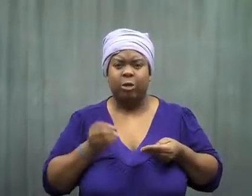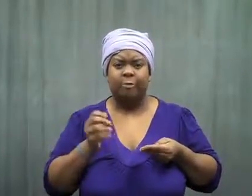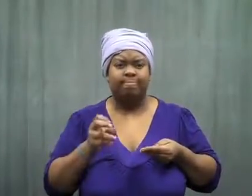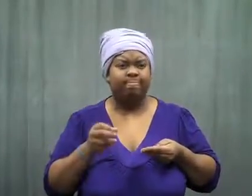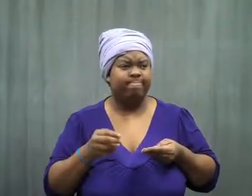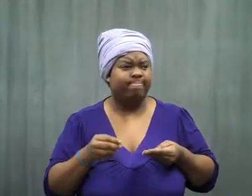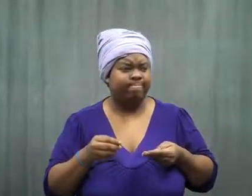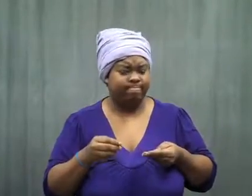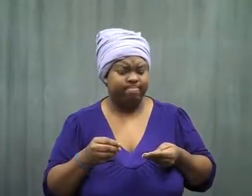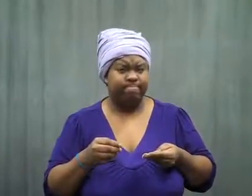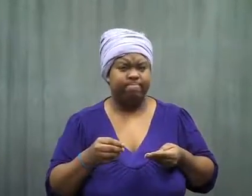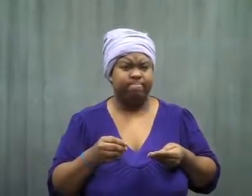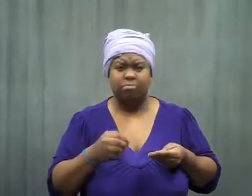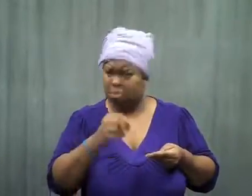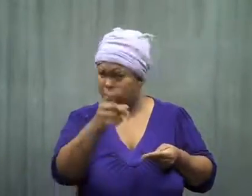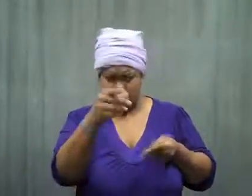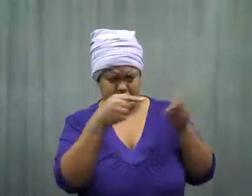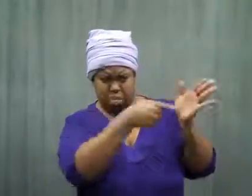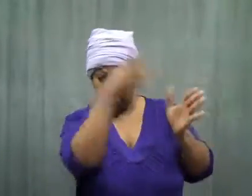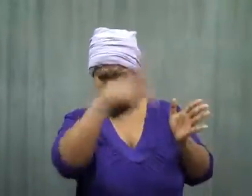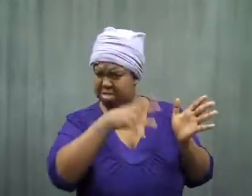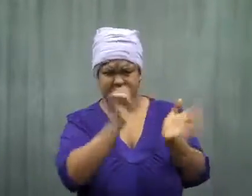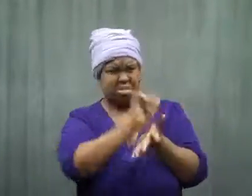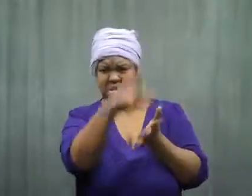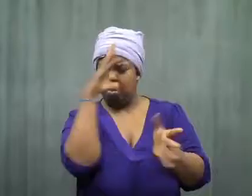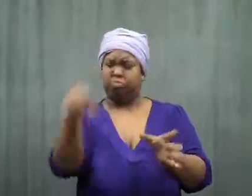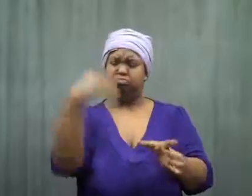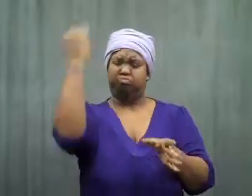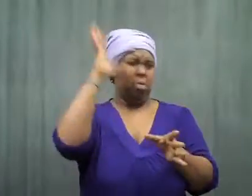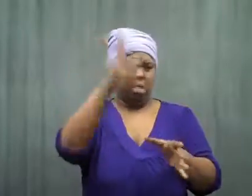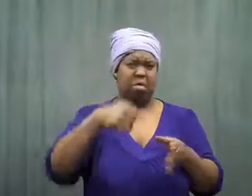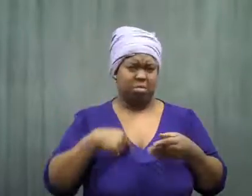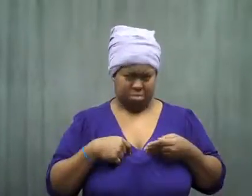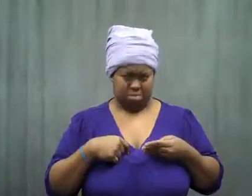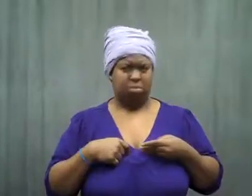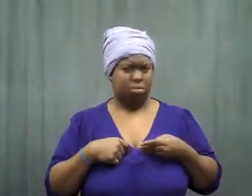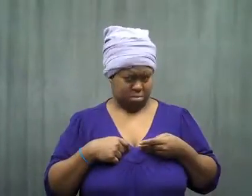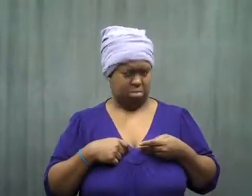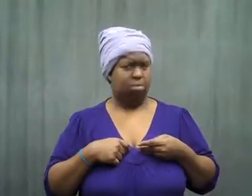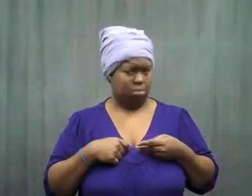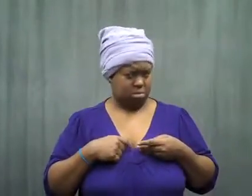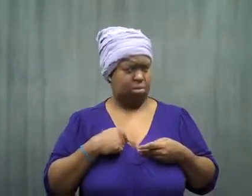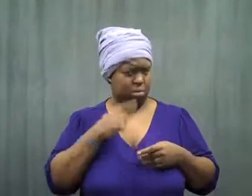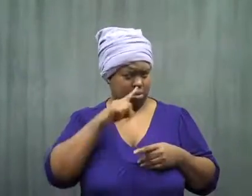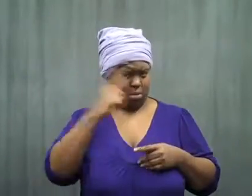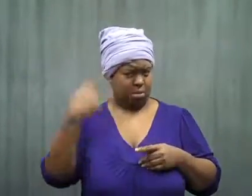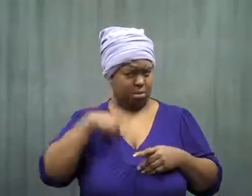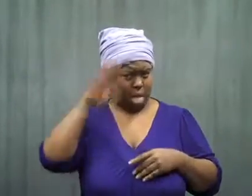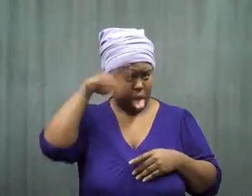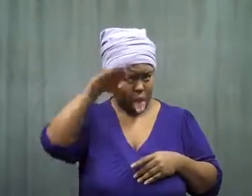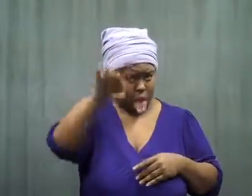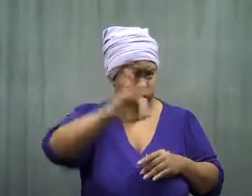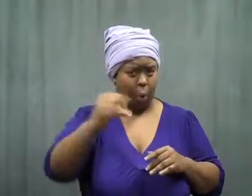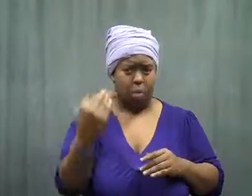She said, "Show it to the man there and he'll scan it."